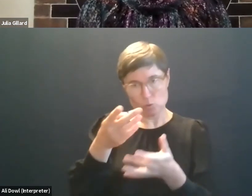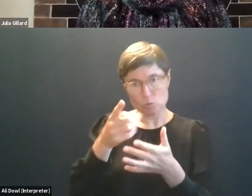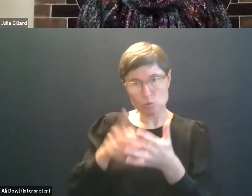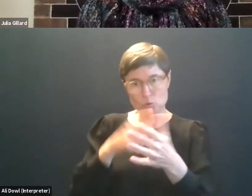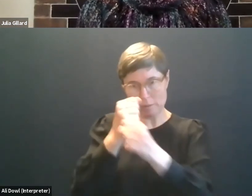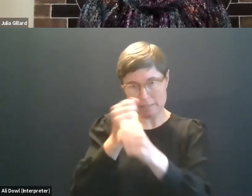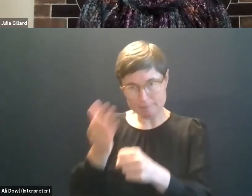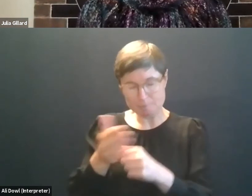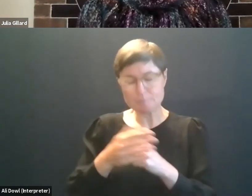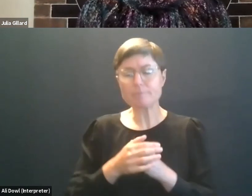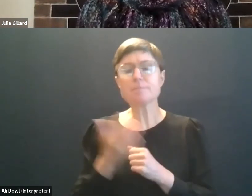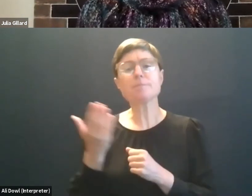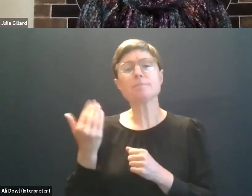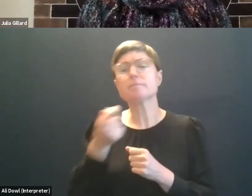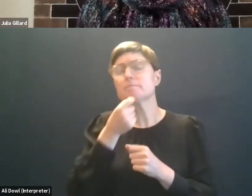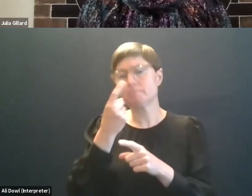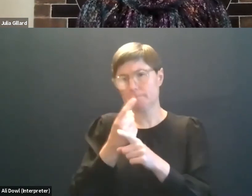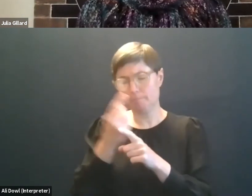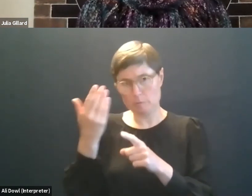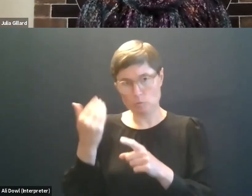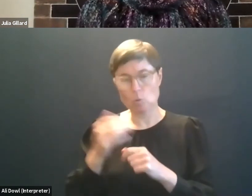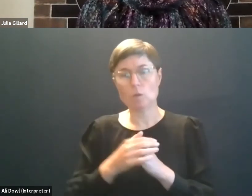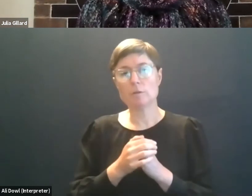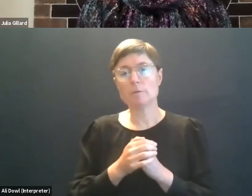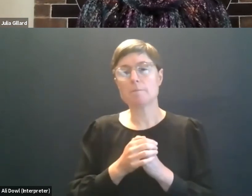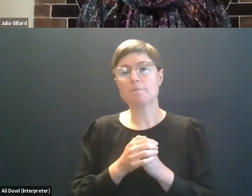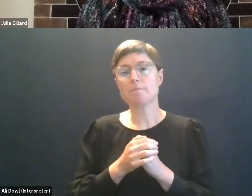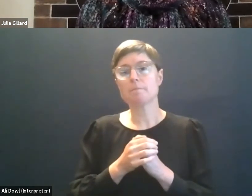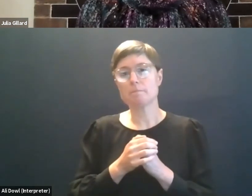touched on this briefly but it's certainly been a defining feature of the pandemic that